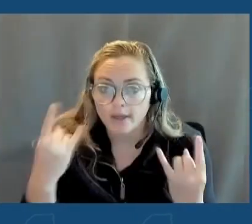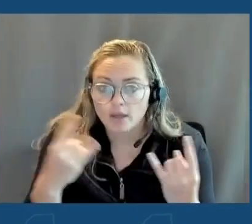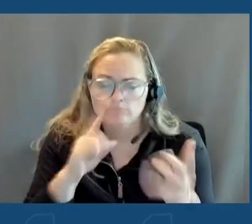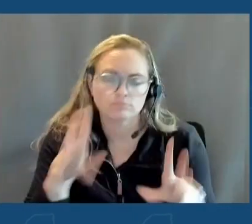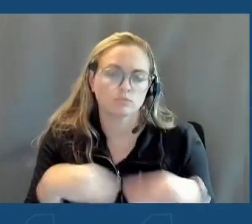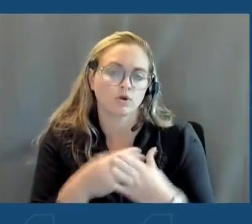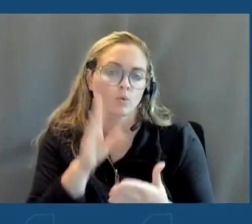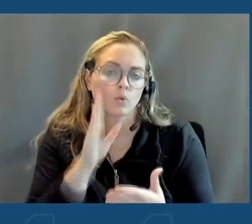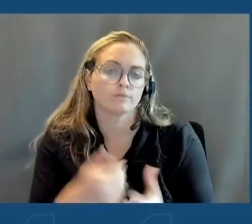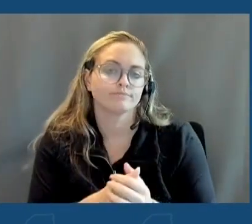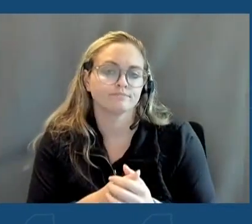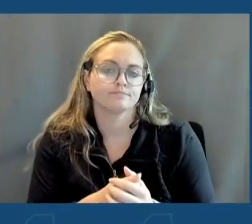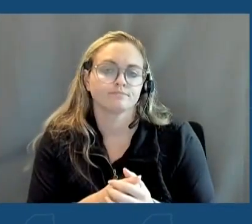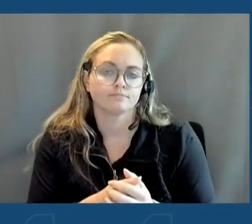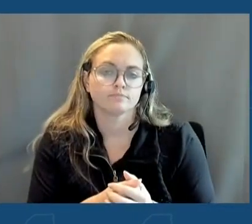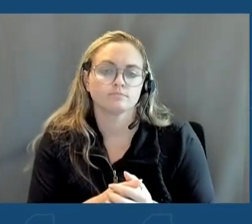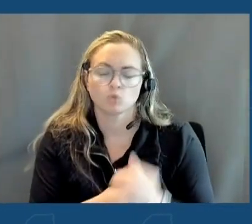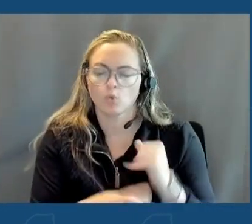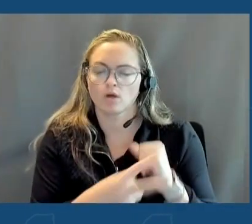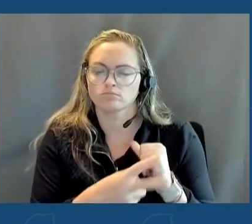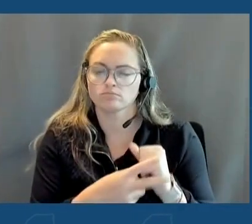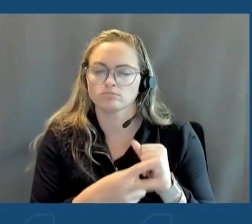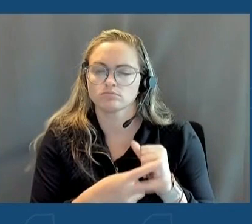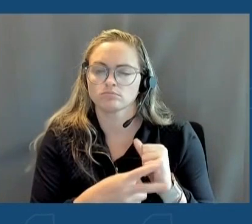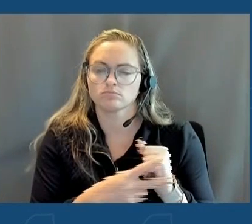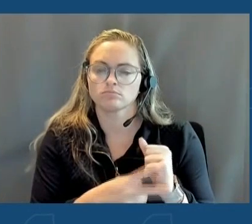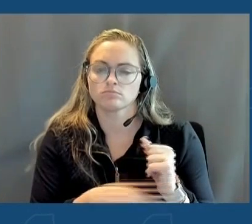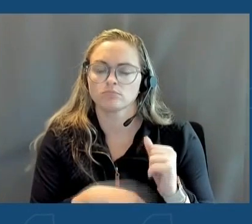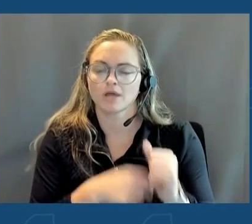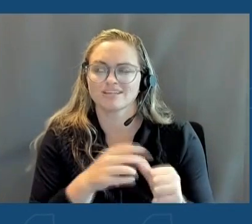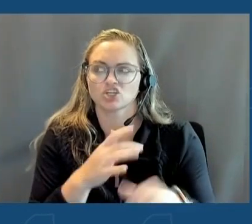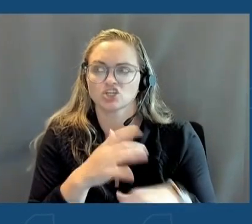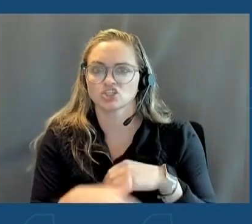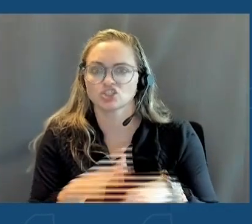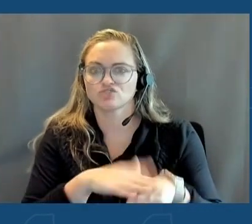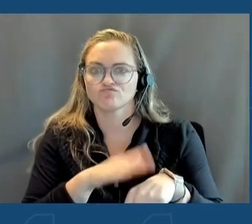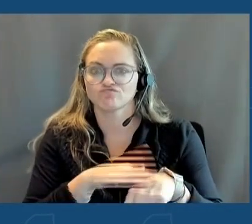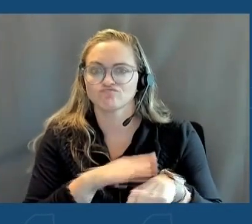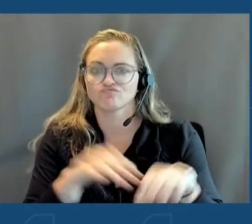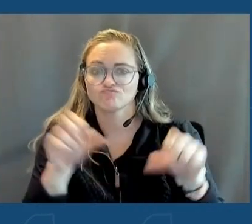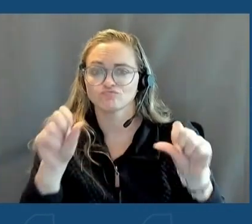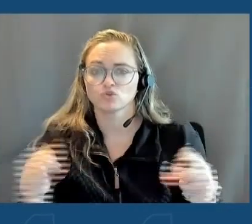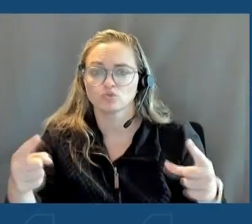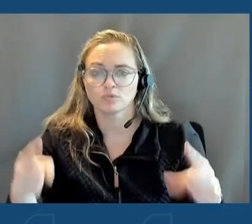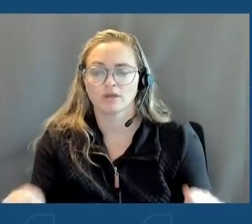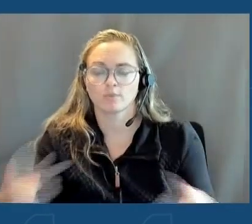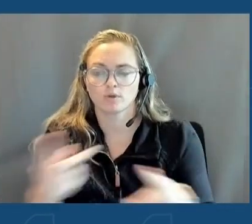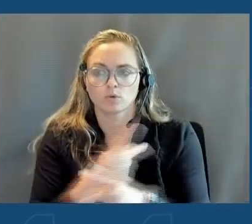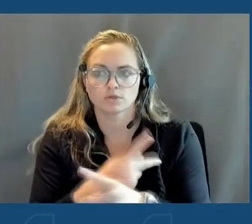AND THEY ARE STILL BEHIND. I DIRECTED OUR TEAM TO MAKE SURE THAT ALL THE SCHOOLS ARE CONTACTED. WHO NEEDS MORE TESTS AND MASKS